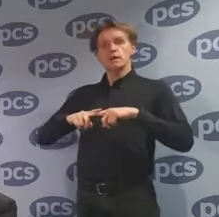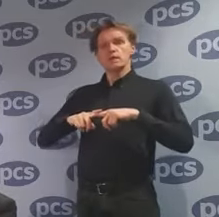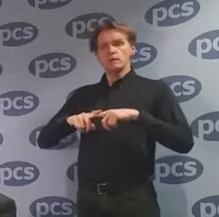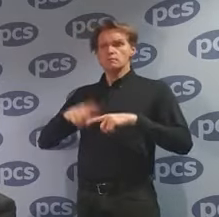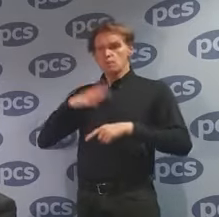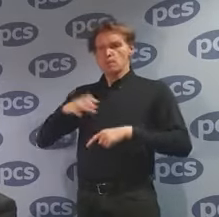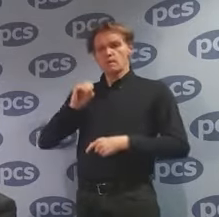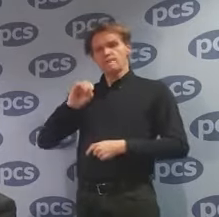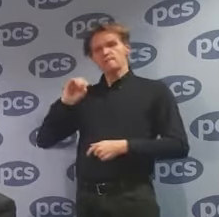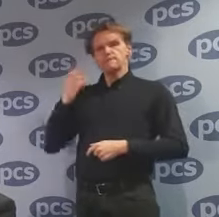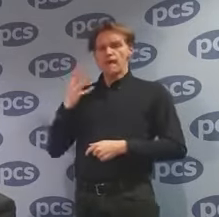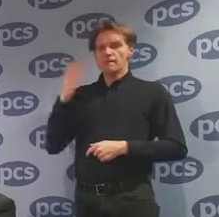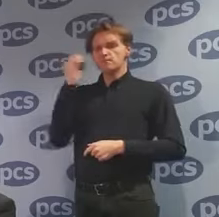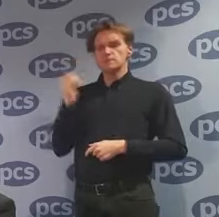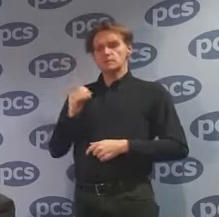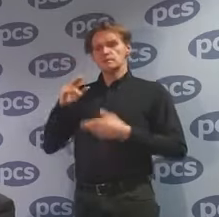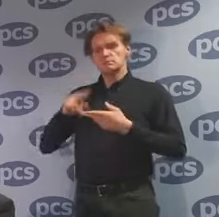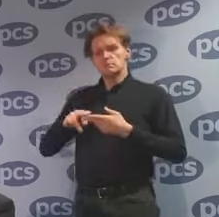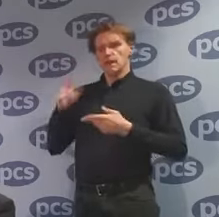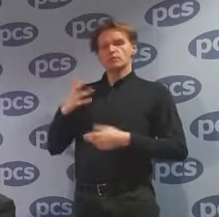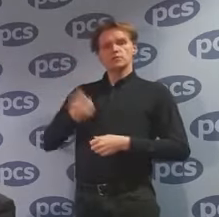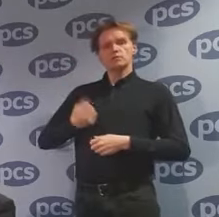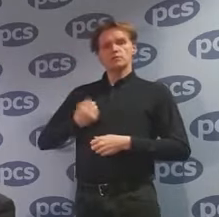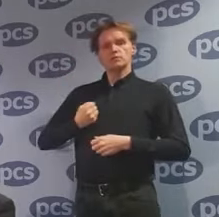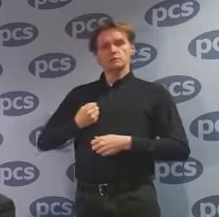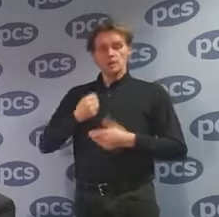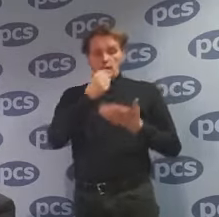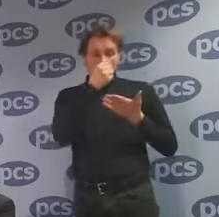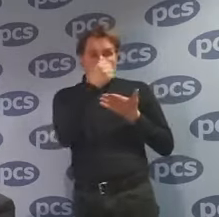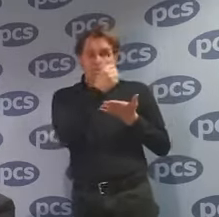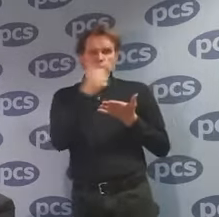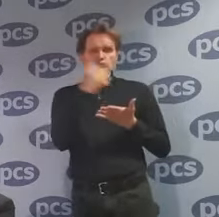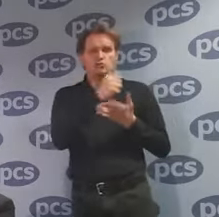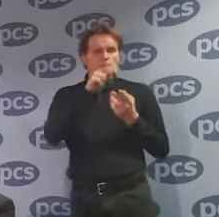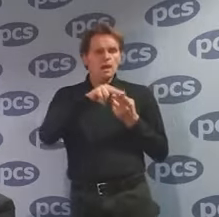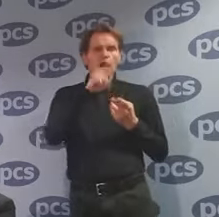20% on the relevant budgets they're actually getting a cut of 15%